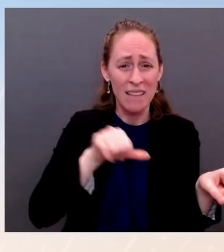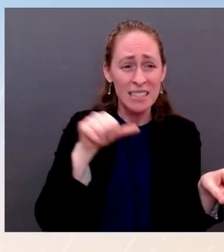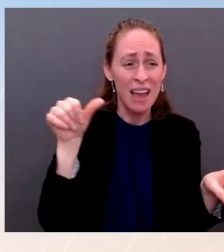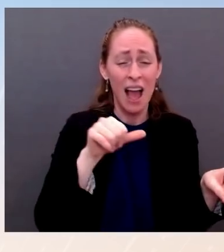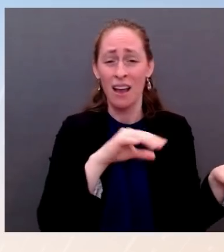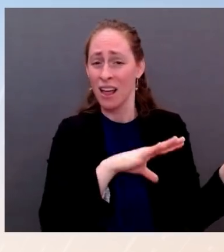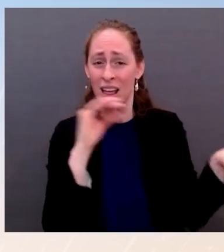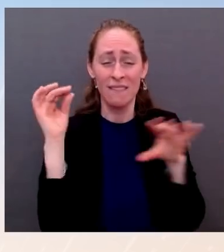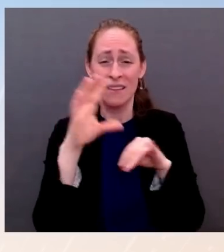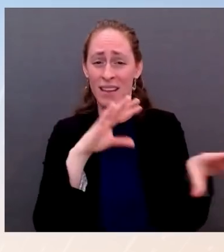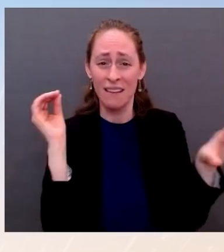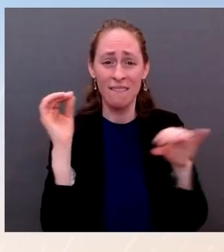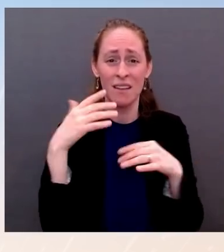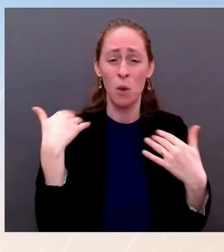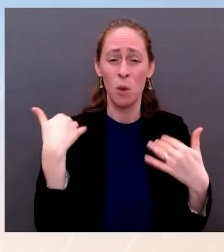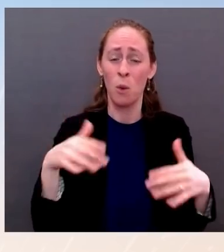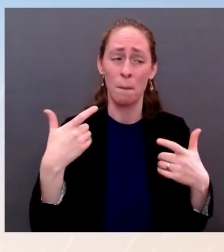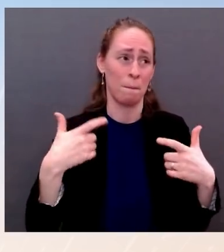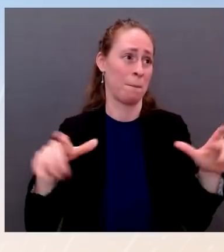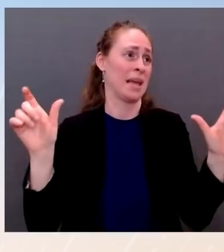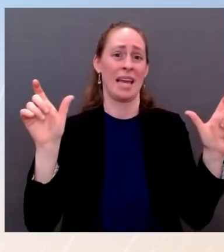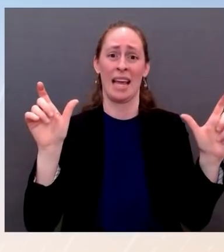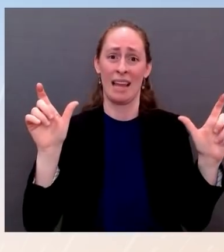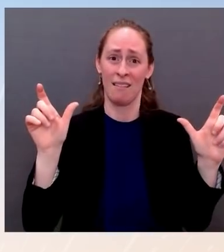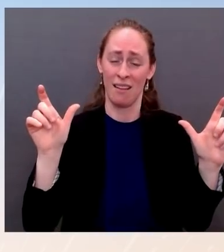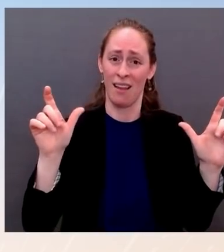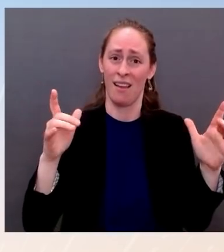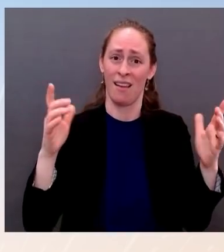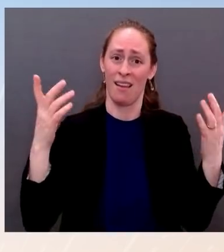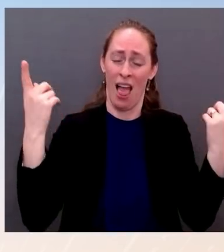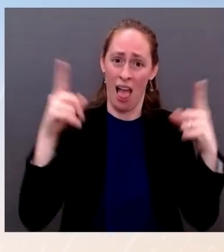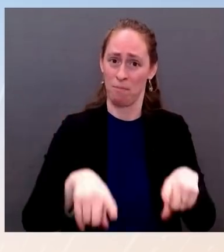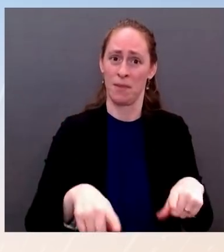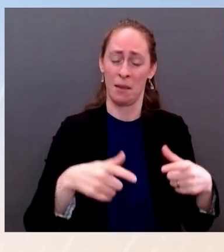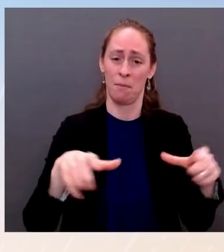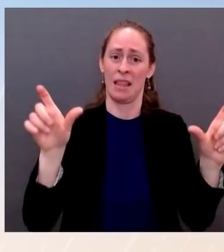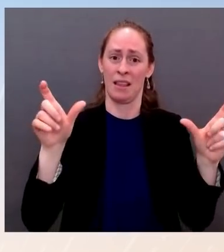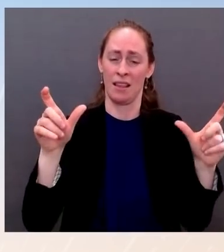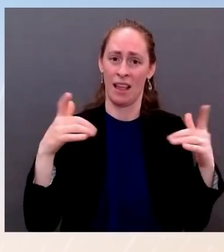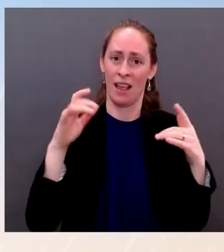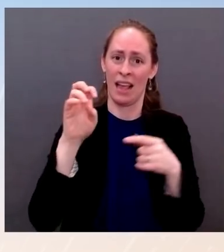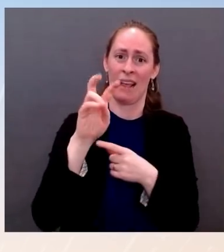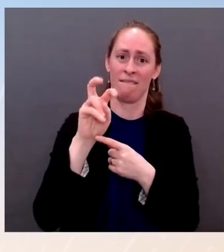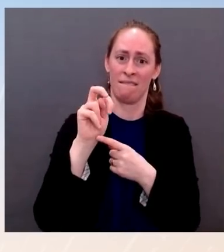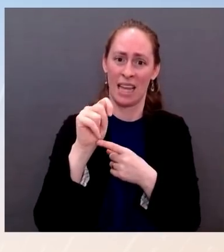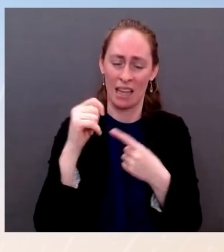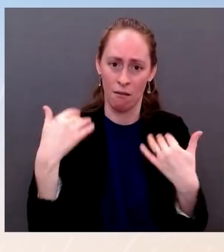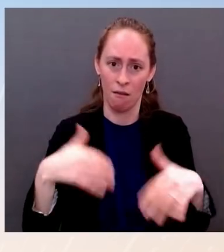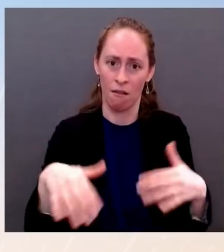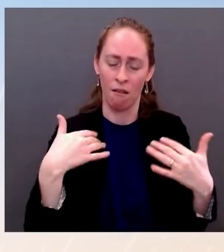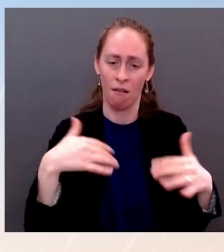What does the administration say to critics who are looking at these two events and questioning his administration's foreign policy approach?